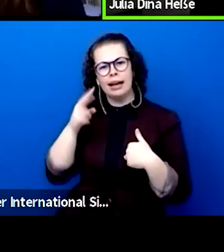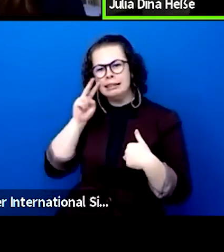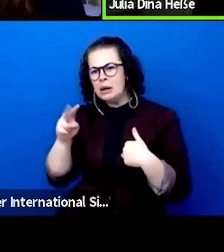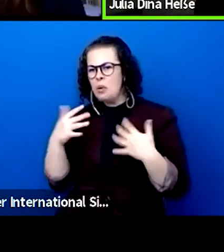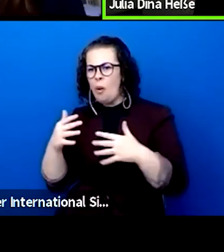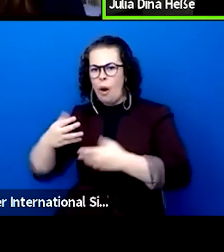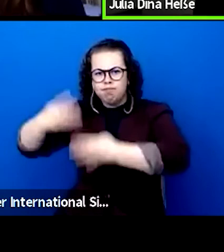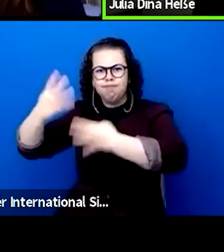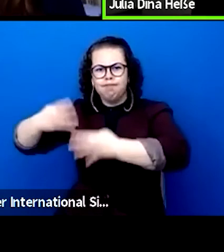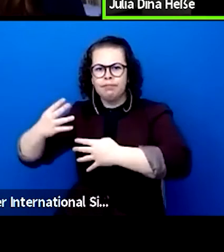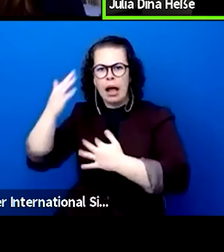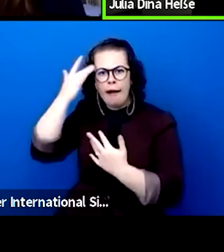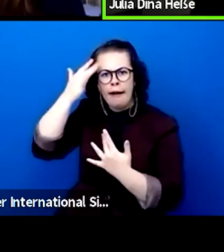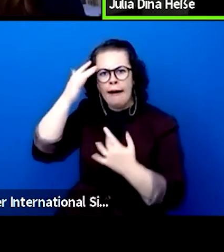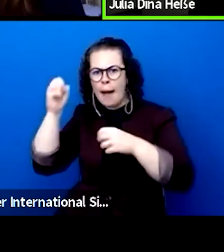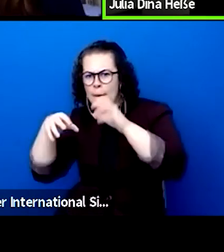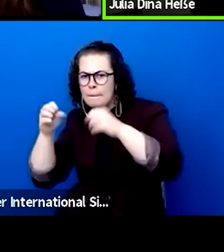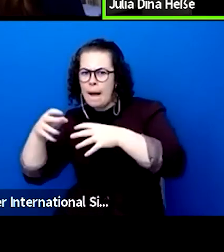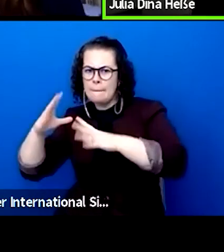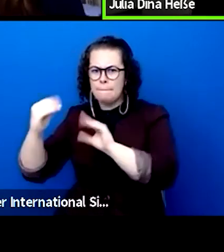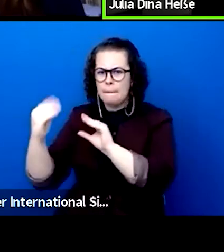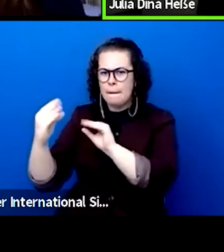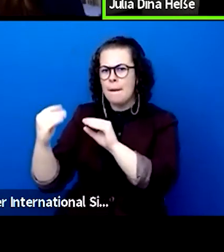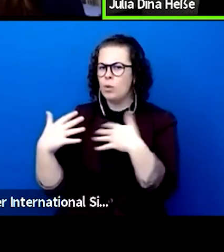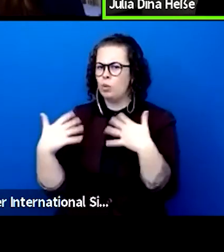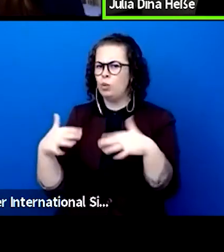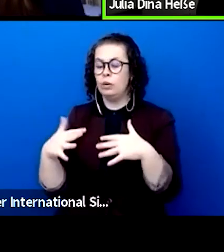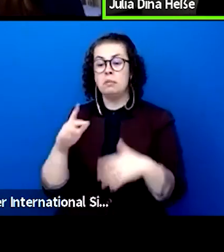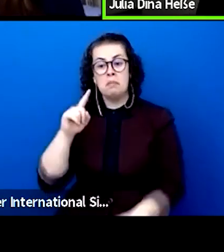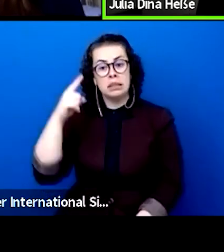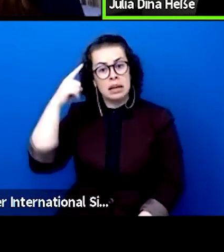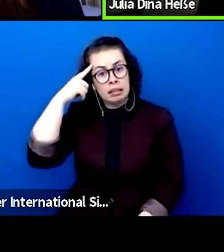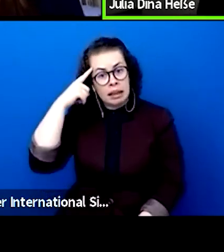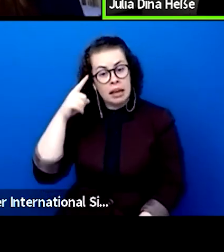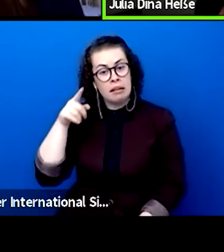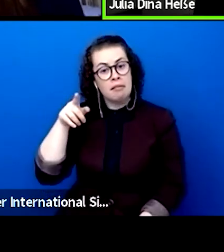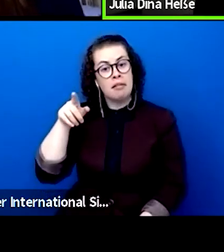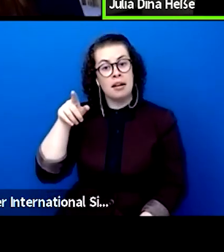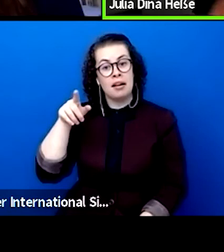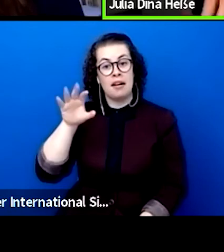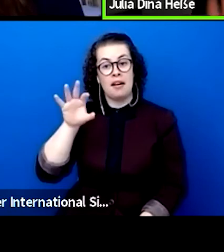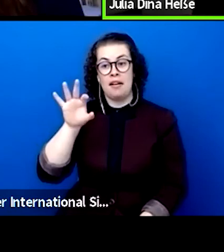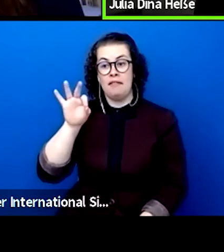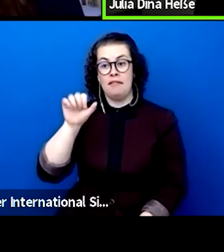and but I think that by your last answers Yvette already answered a lot about like how